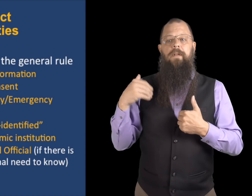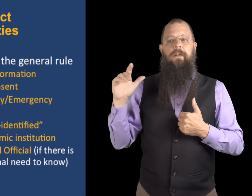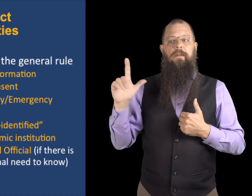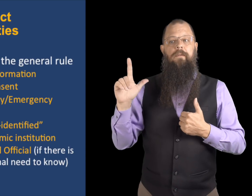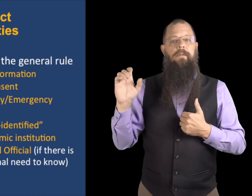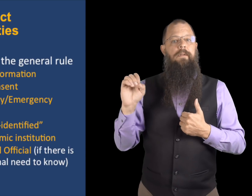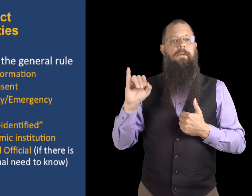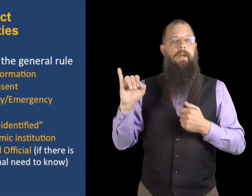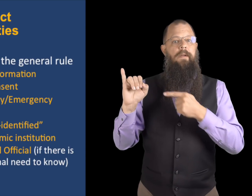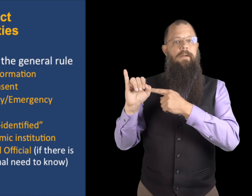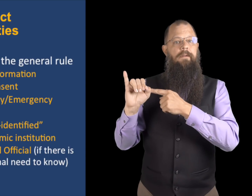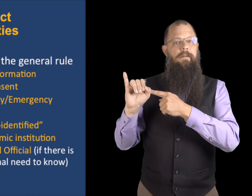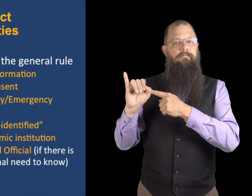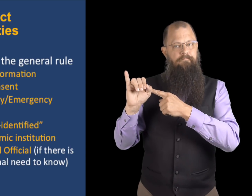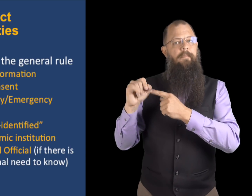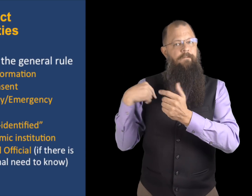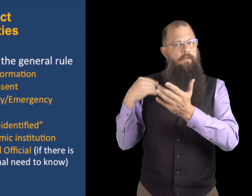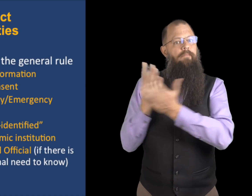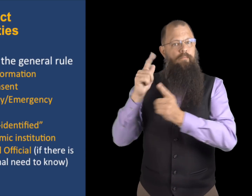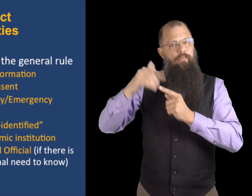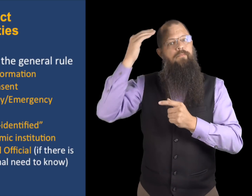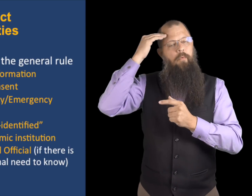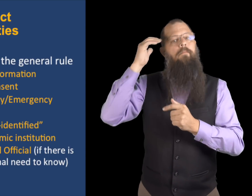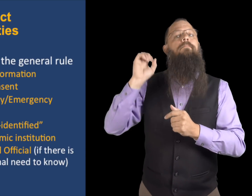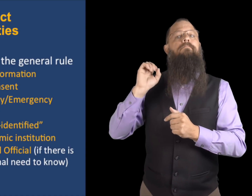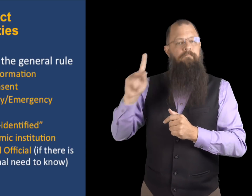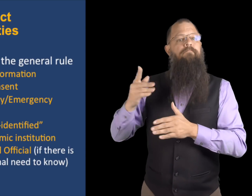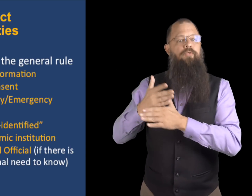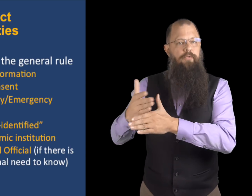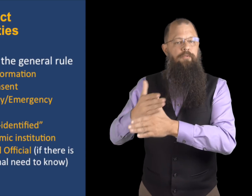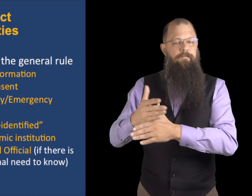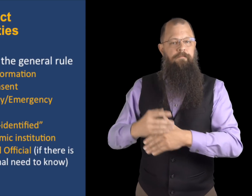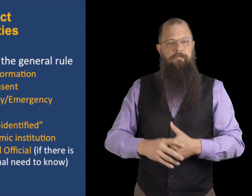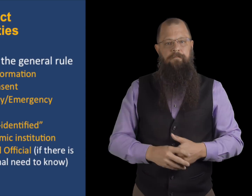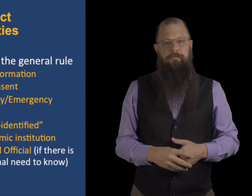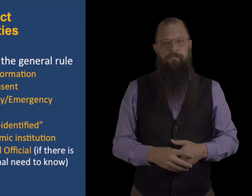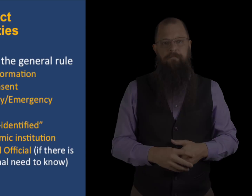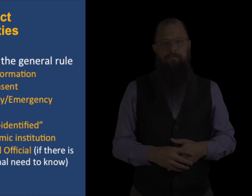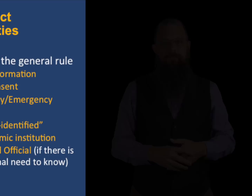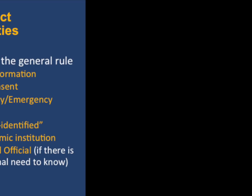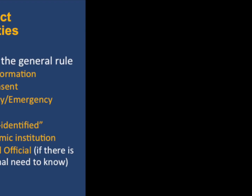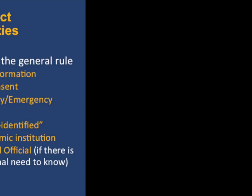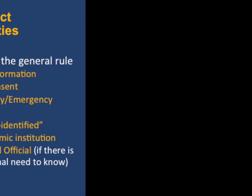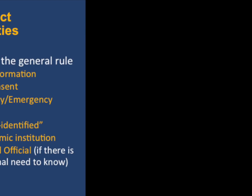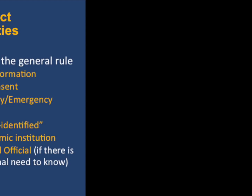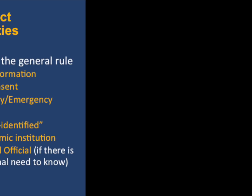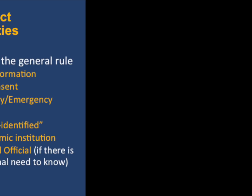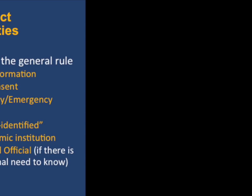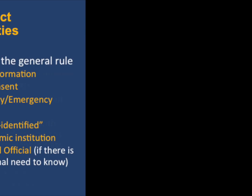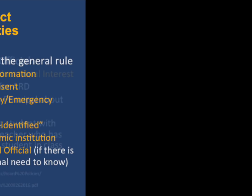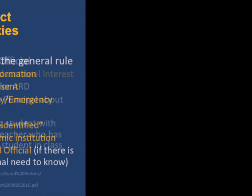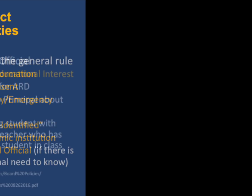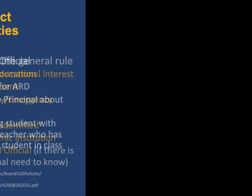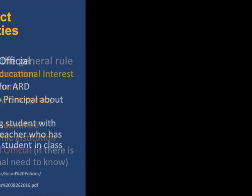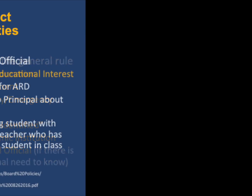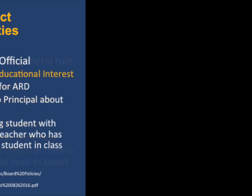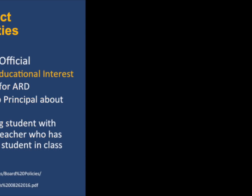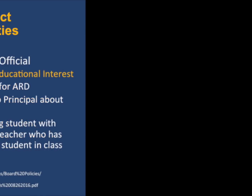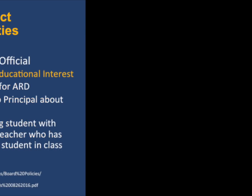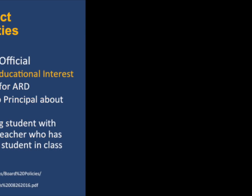meaning they have LEI, a legitimate educational interest in which information can be shared.